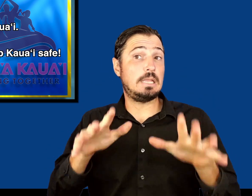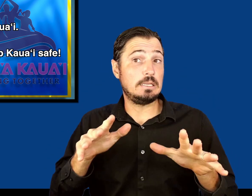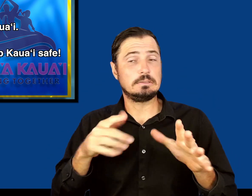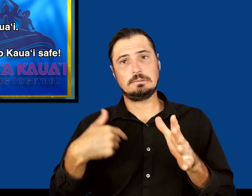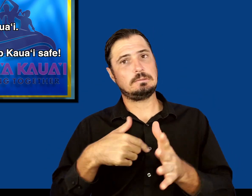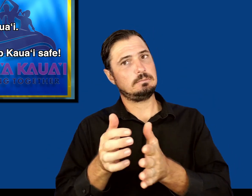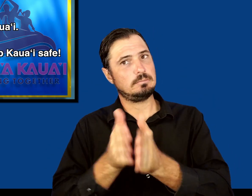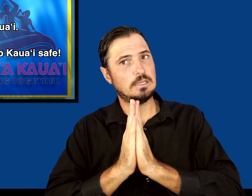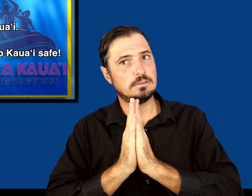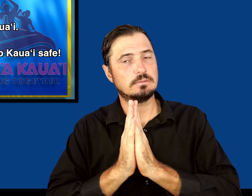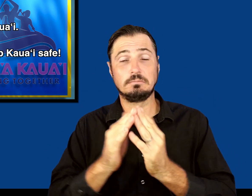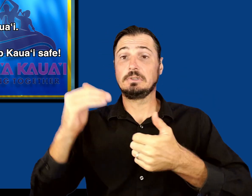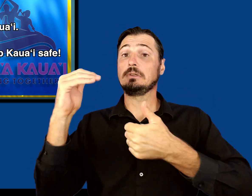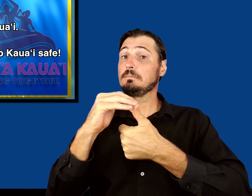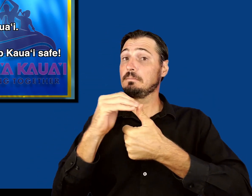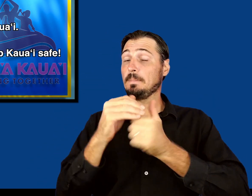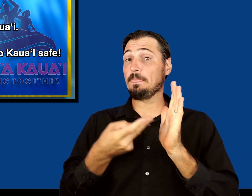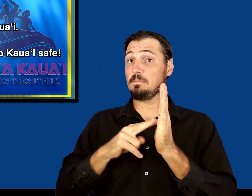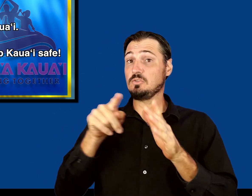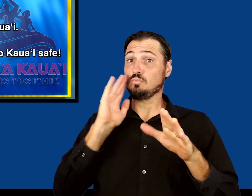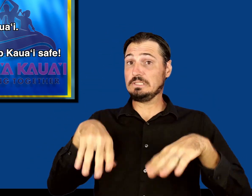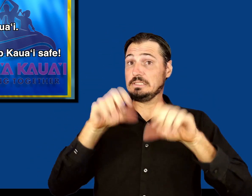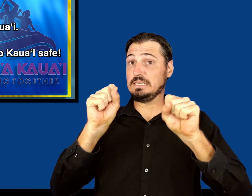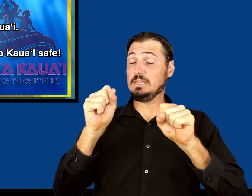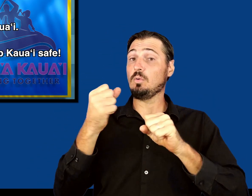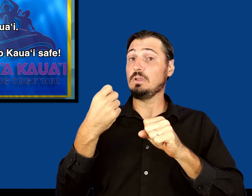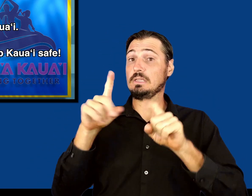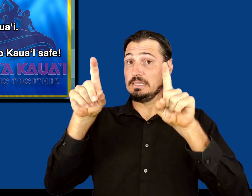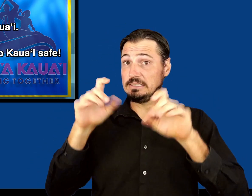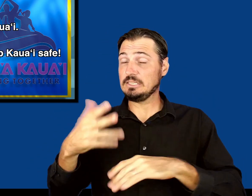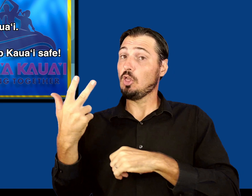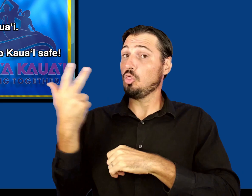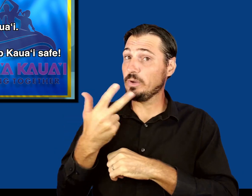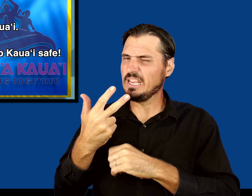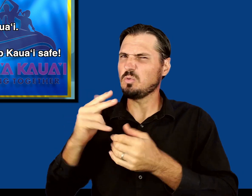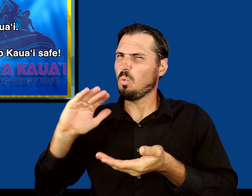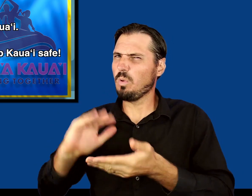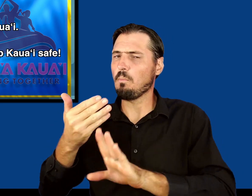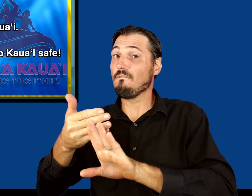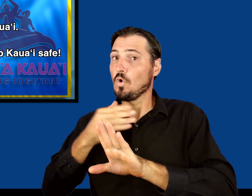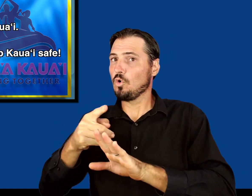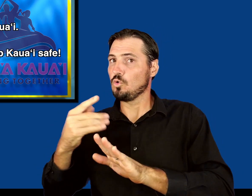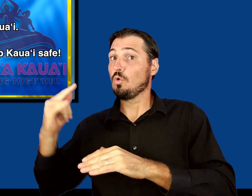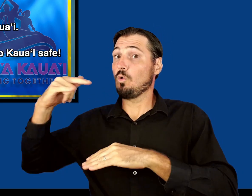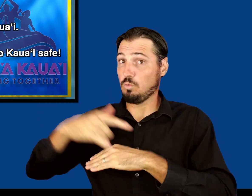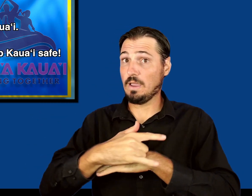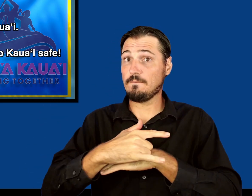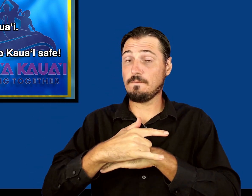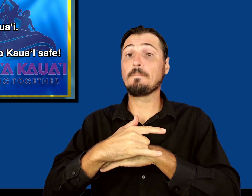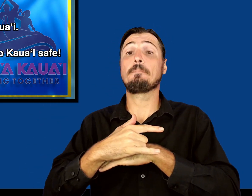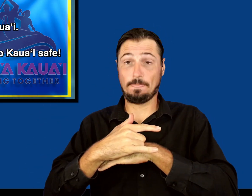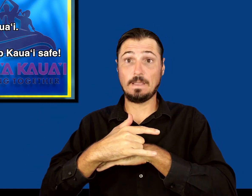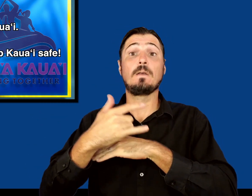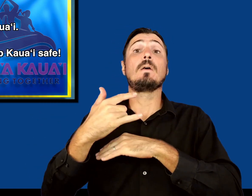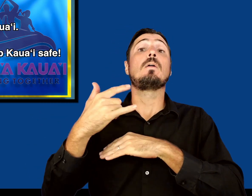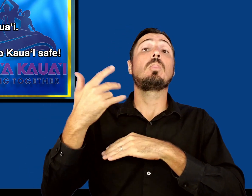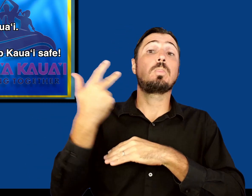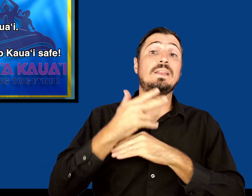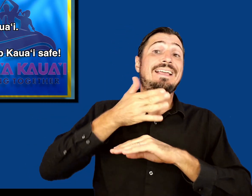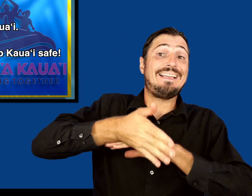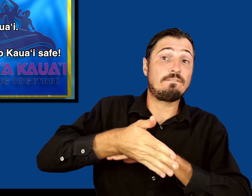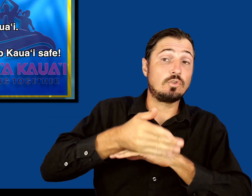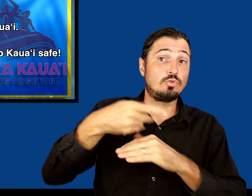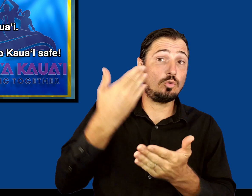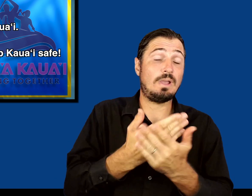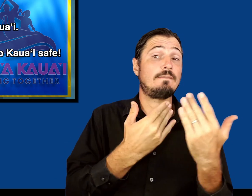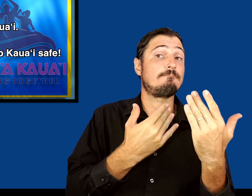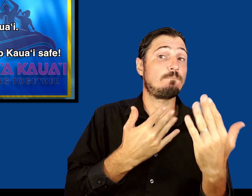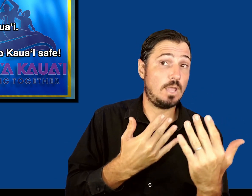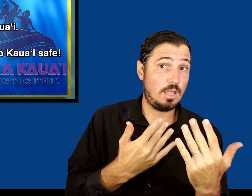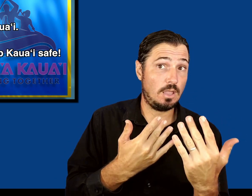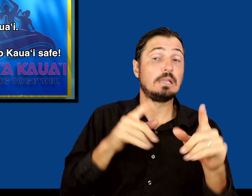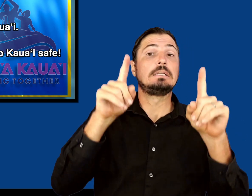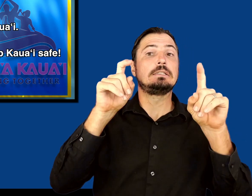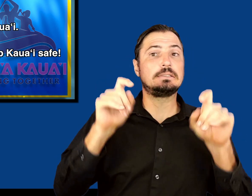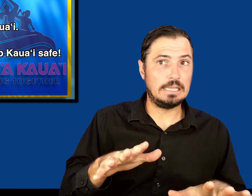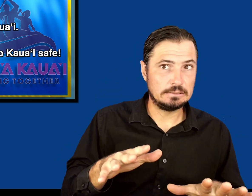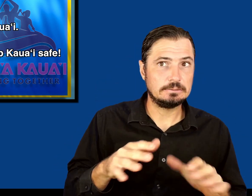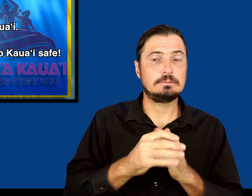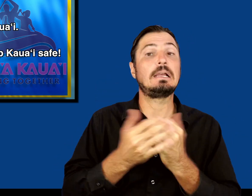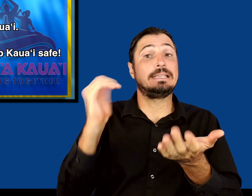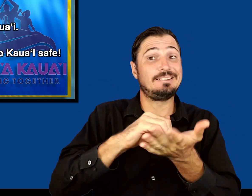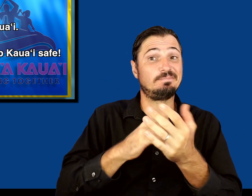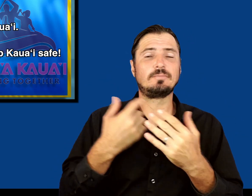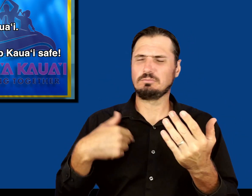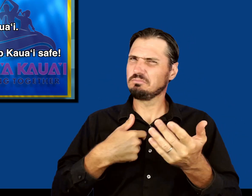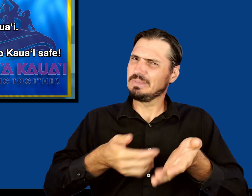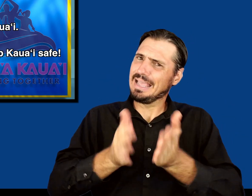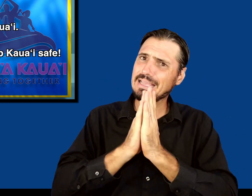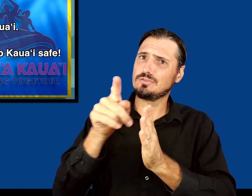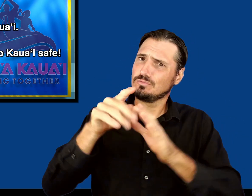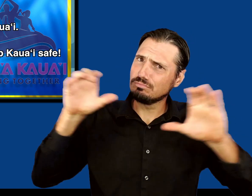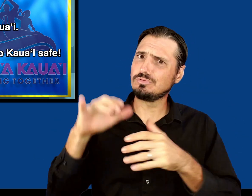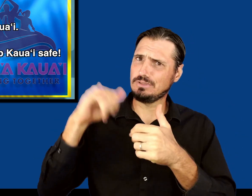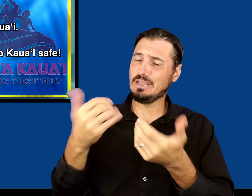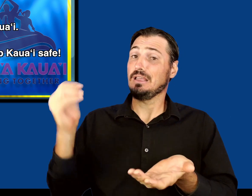Step 1) Take a pre-test, three days or less, before you arrive 2) Take a test – voluntarily - three days after you arrive That’s our Request! Mahalo for your Kōkua to keep Kaua‘i safe! Again, that’s